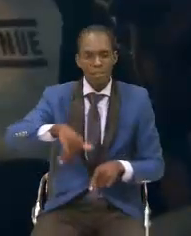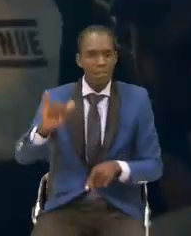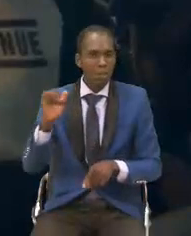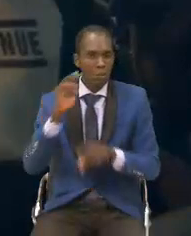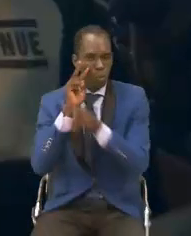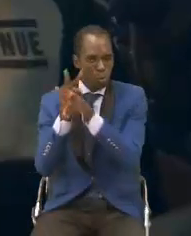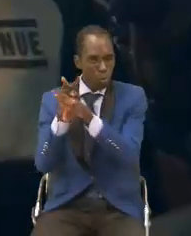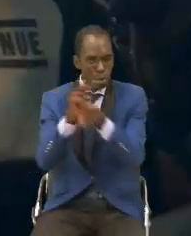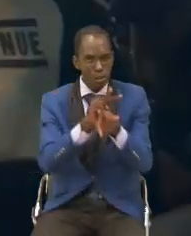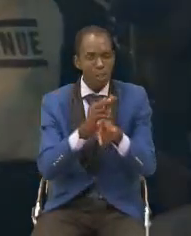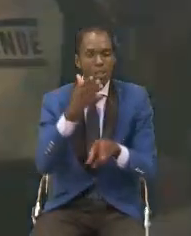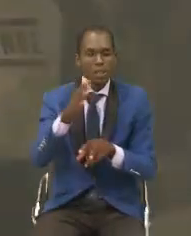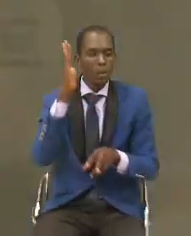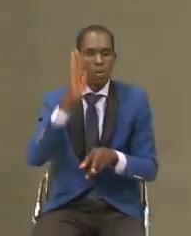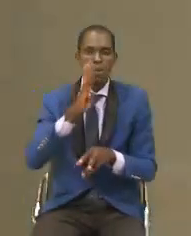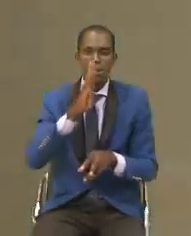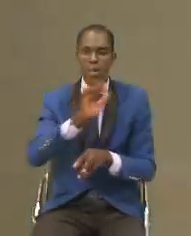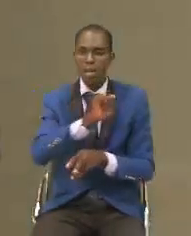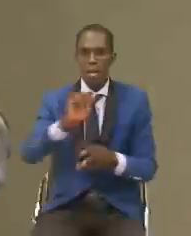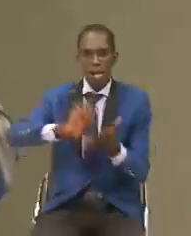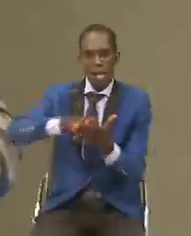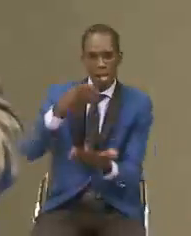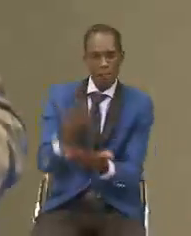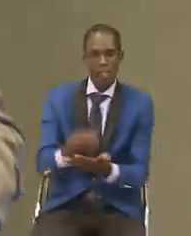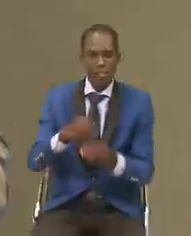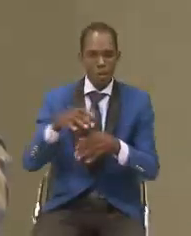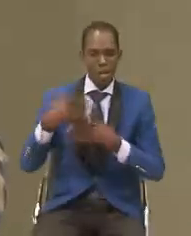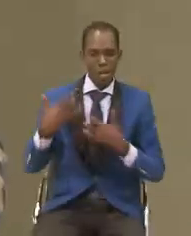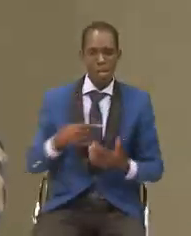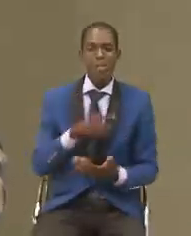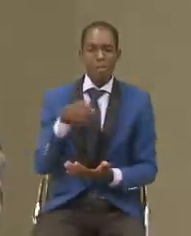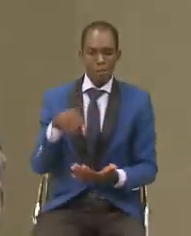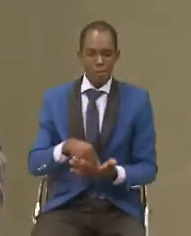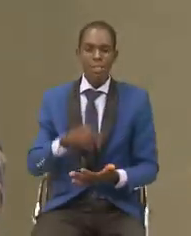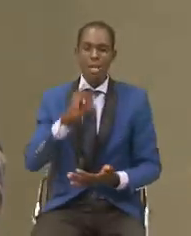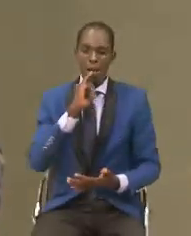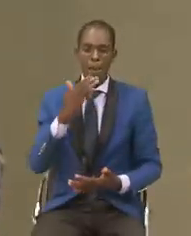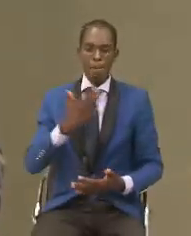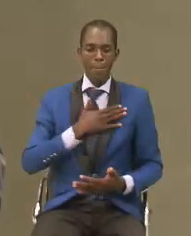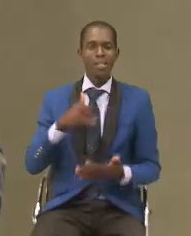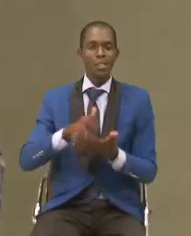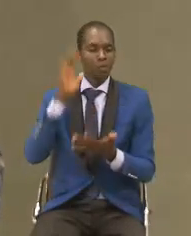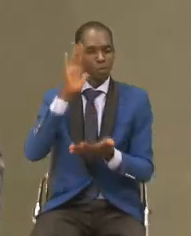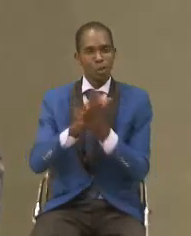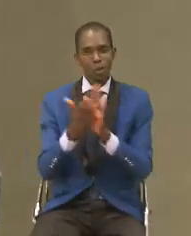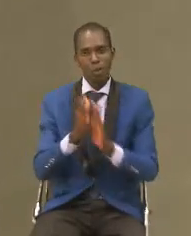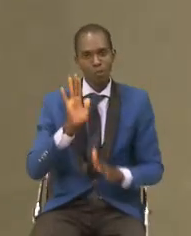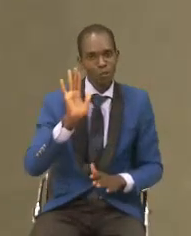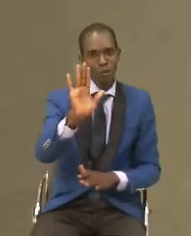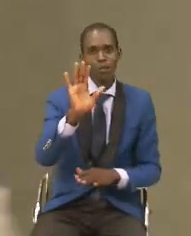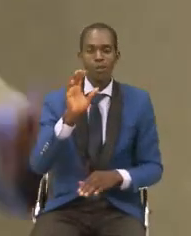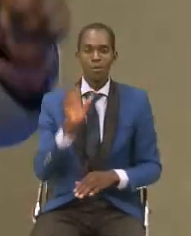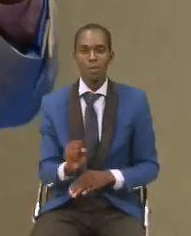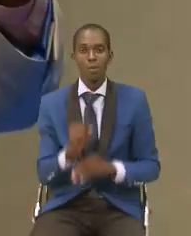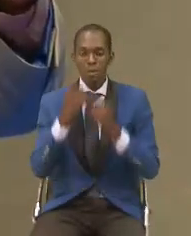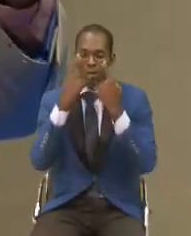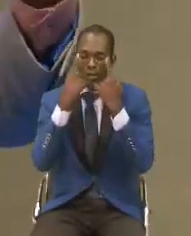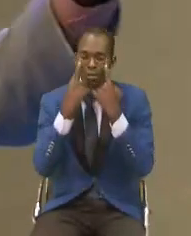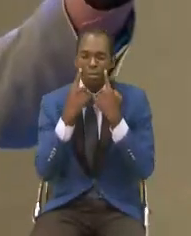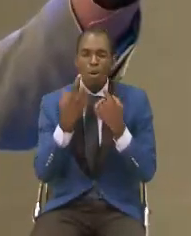while you're still hearing there'll be weakness inside your heart there this is mine and it is